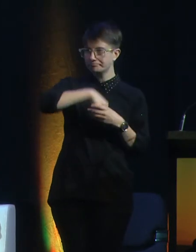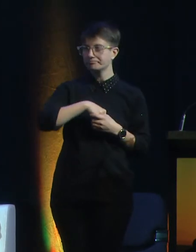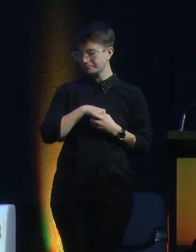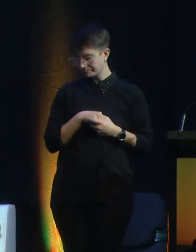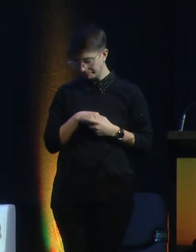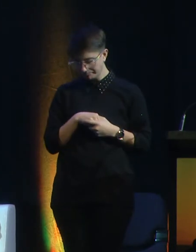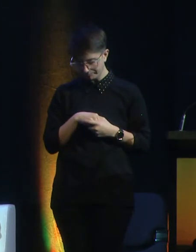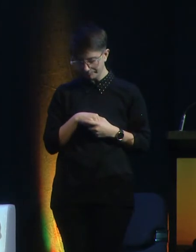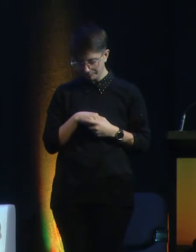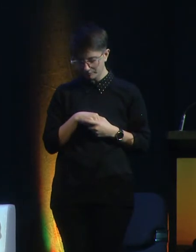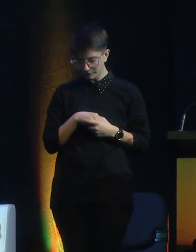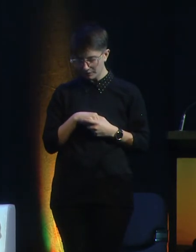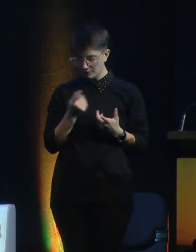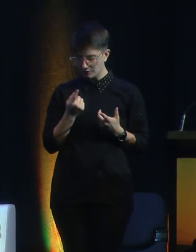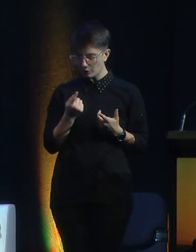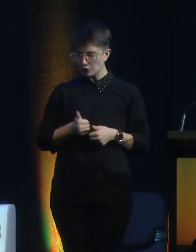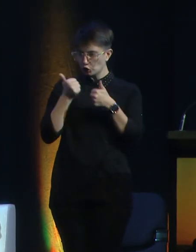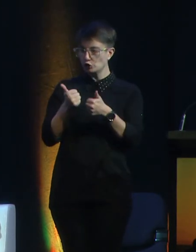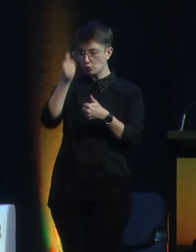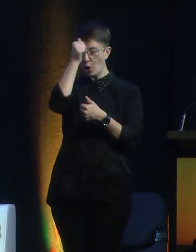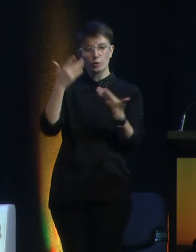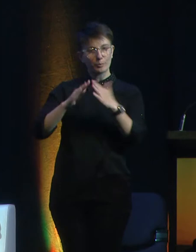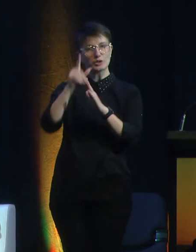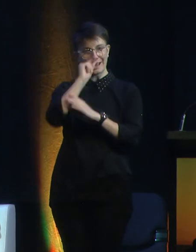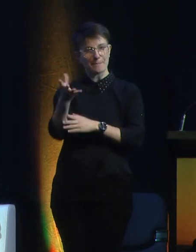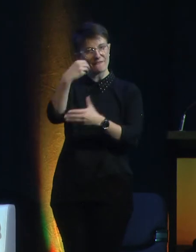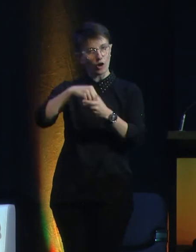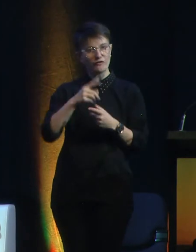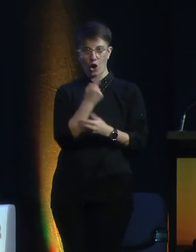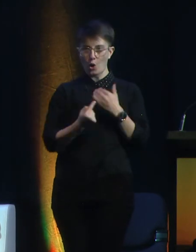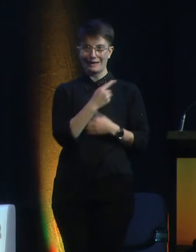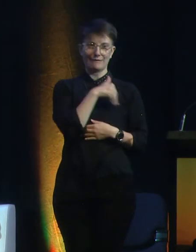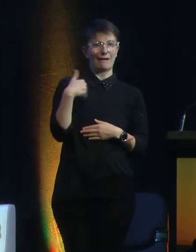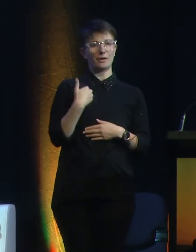But I have to say I think Gus, MBIE, the Taranaki 2050 team, you might have set yourselves up